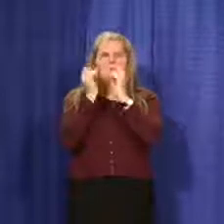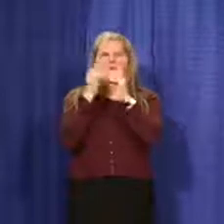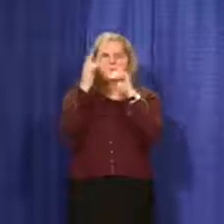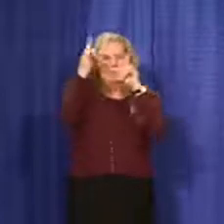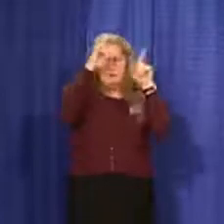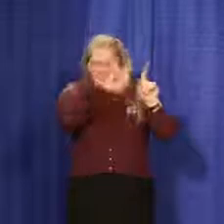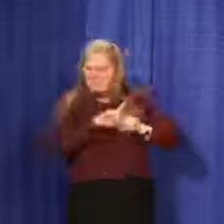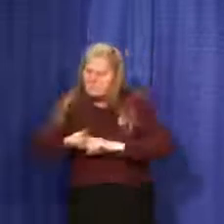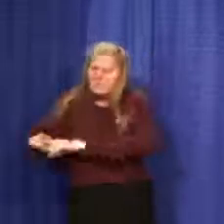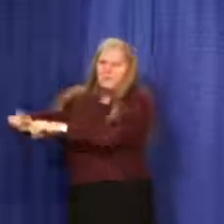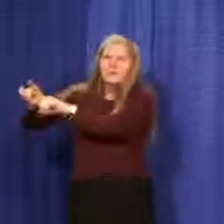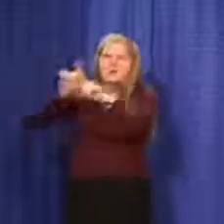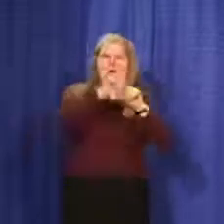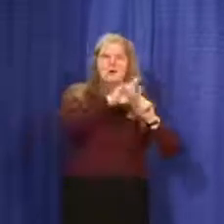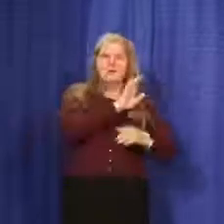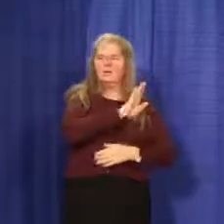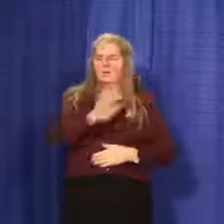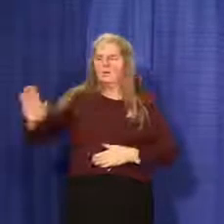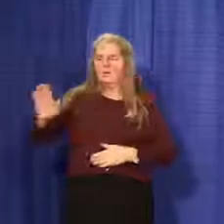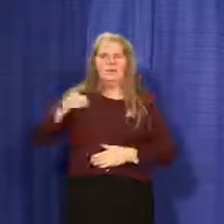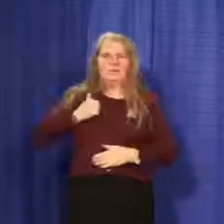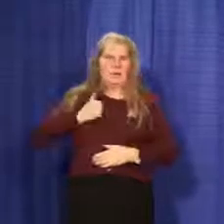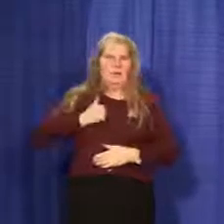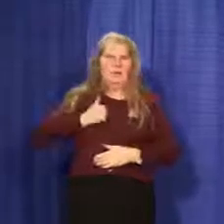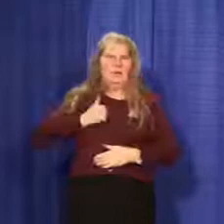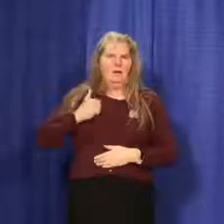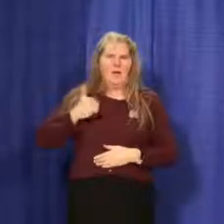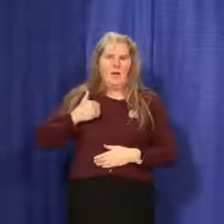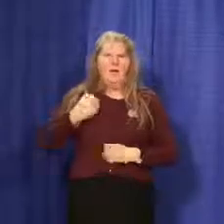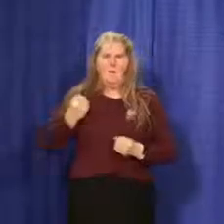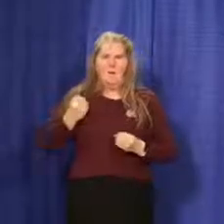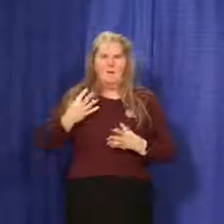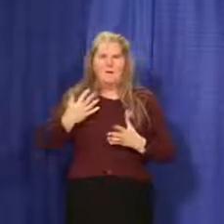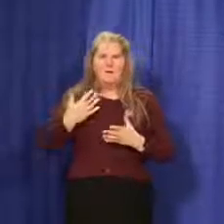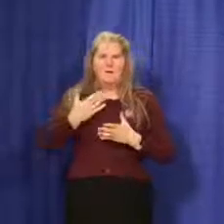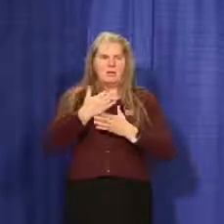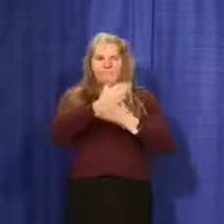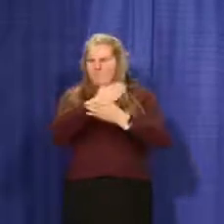on the same theme.